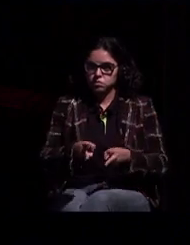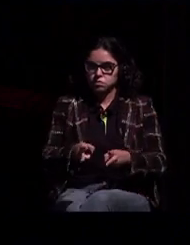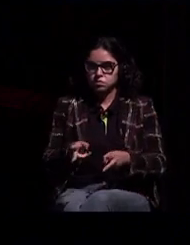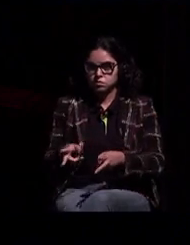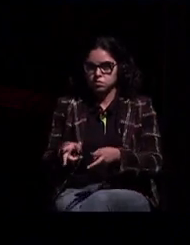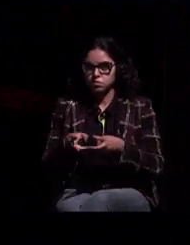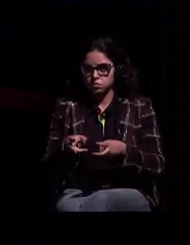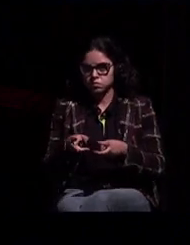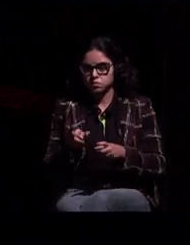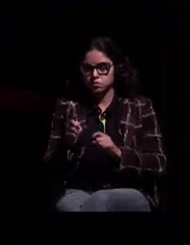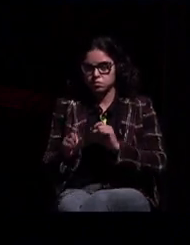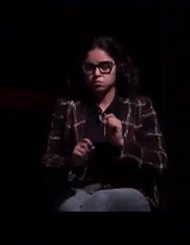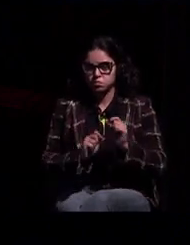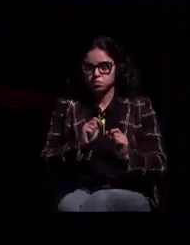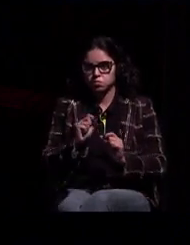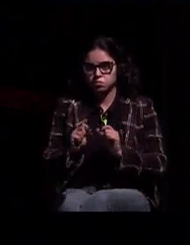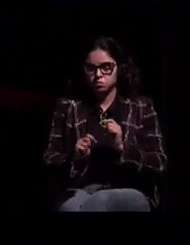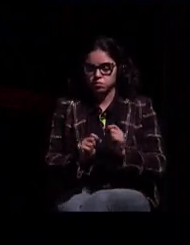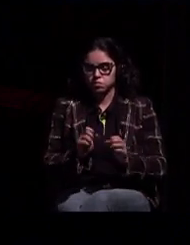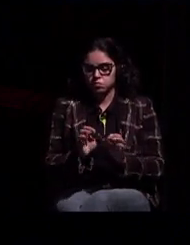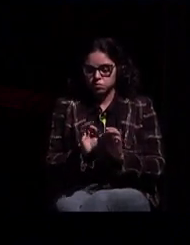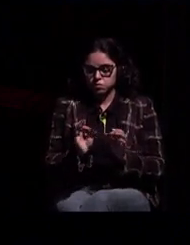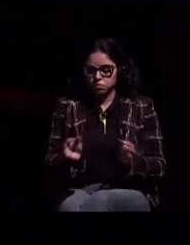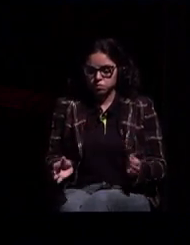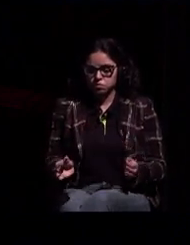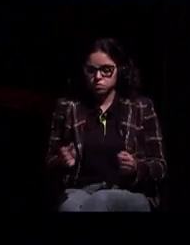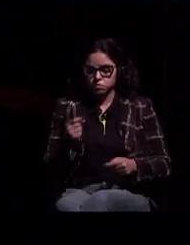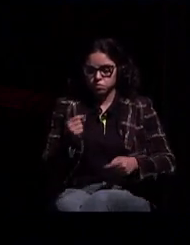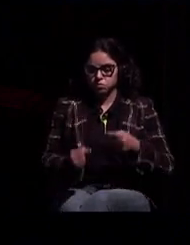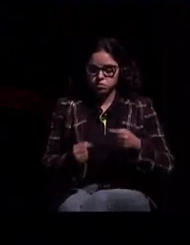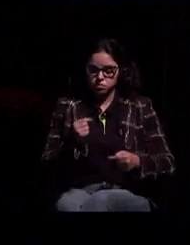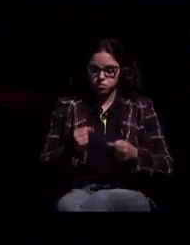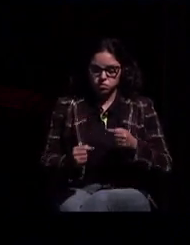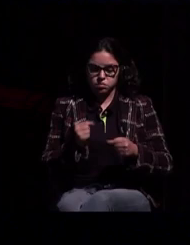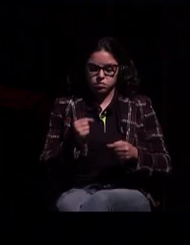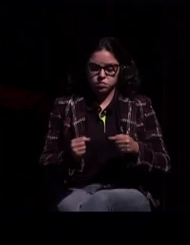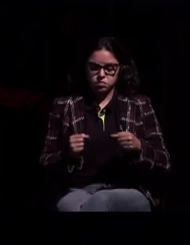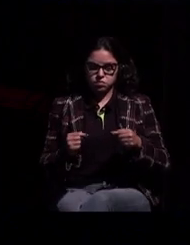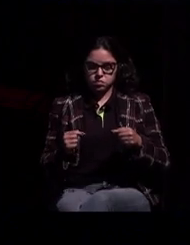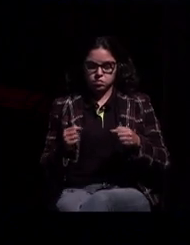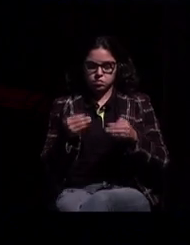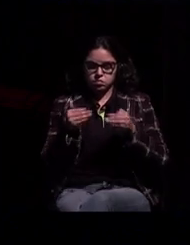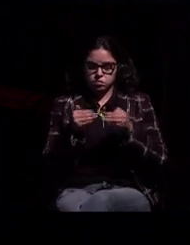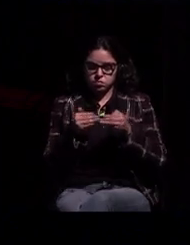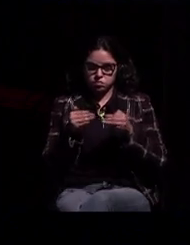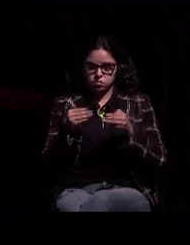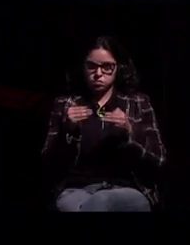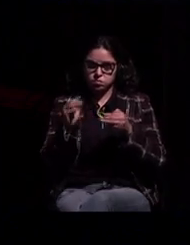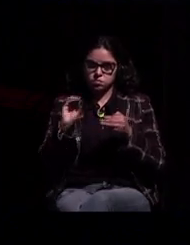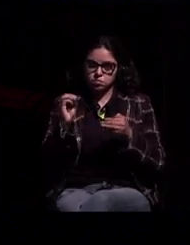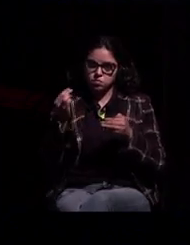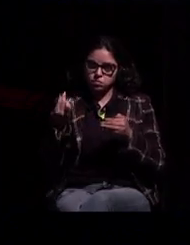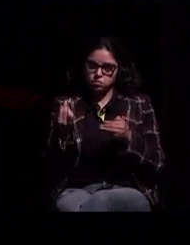realize that we are discussing the pros and cons of quality of tourist labor.